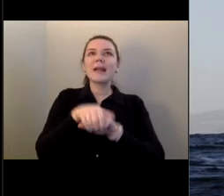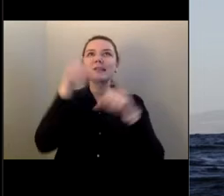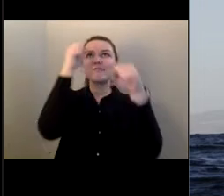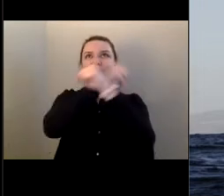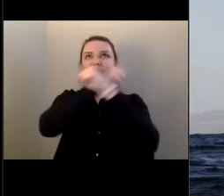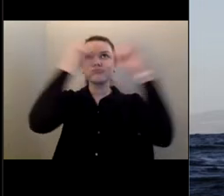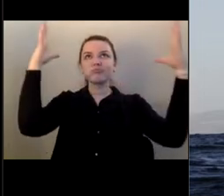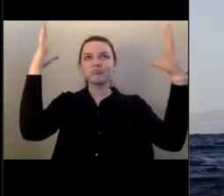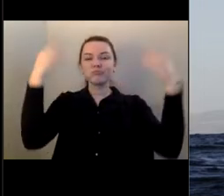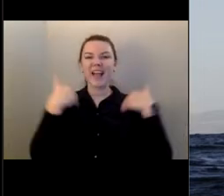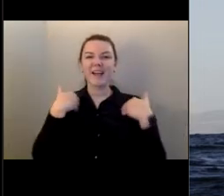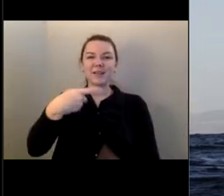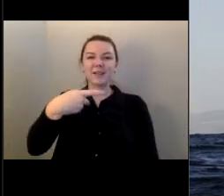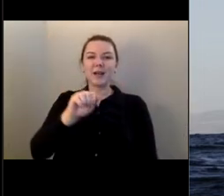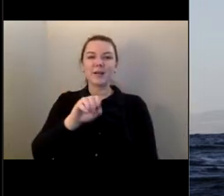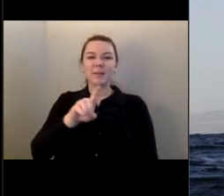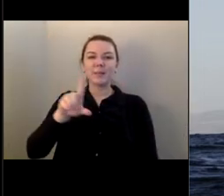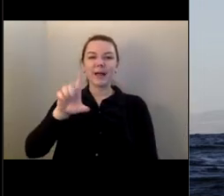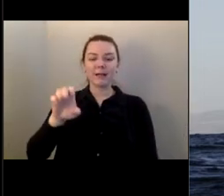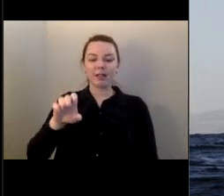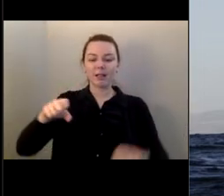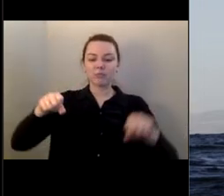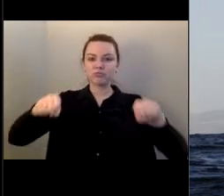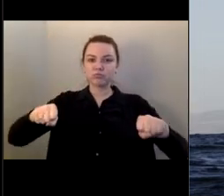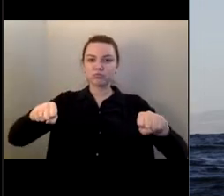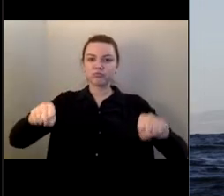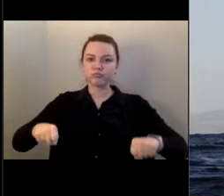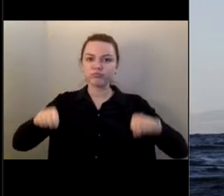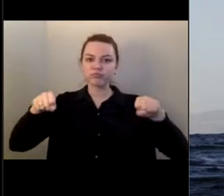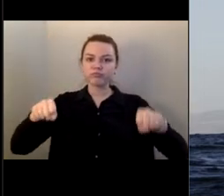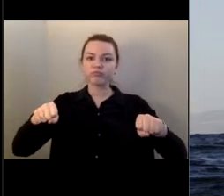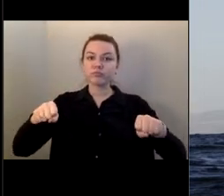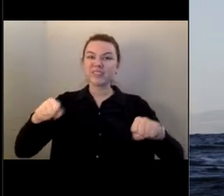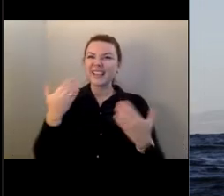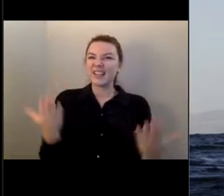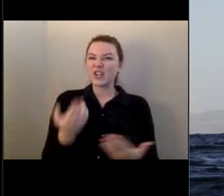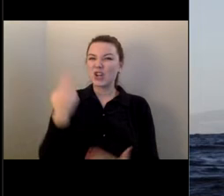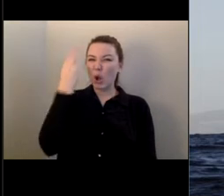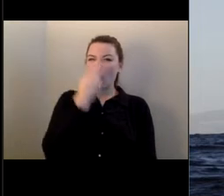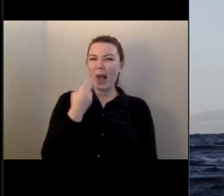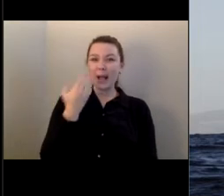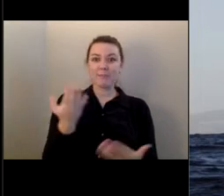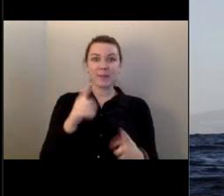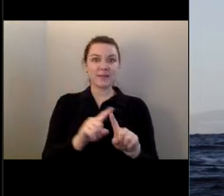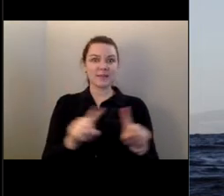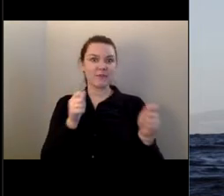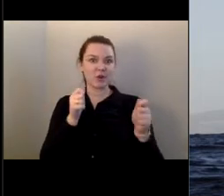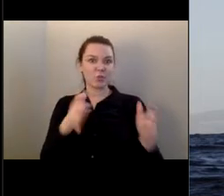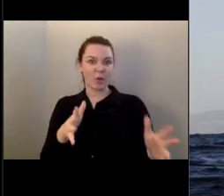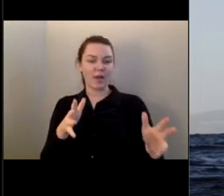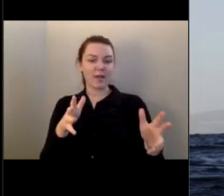And here in Hawaii, we have a different way of paddling. Yeah, there may be some of the other places that have canoes. But we're going to paddle.